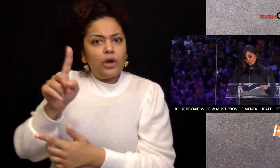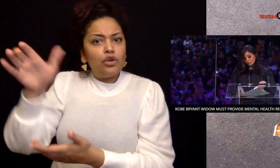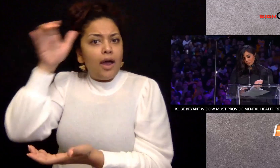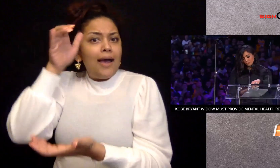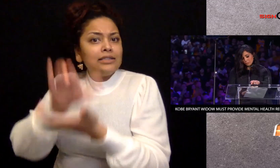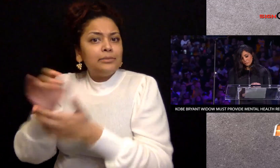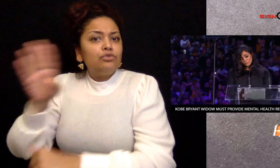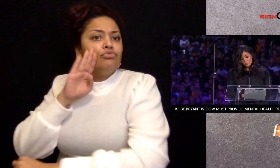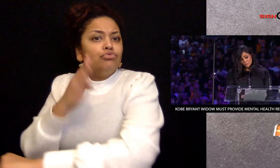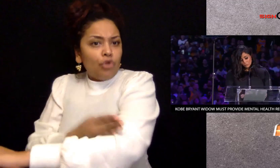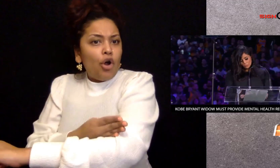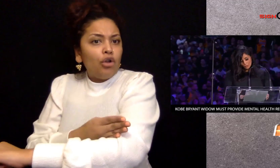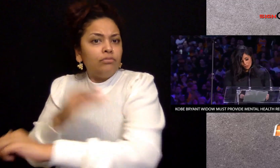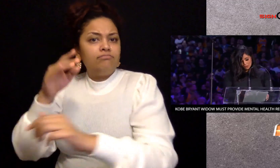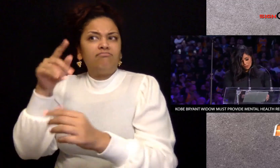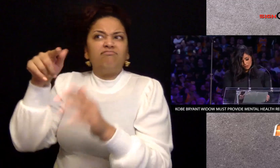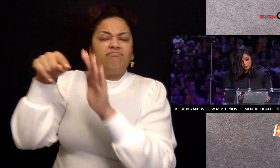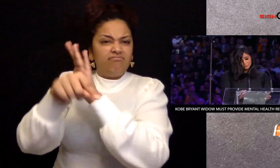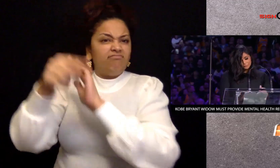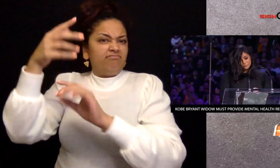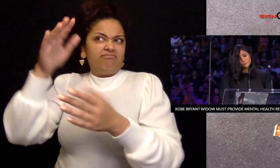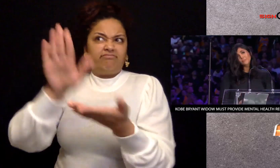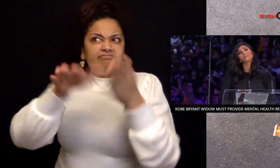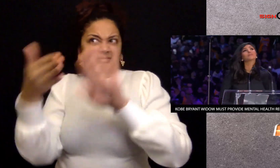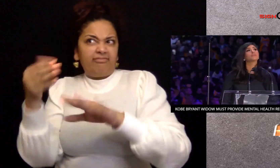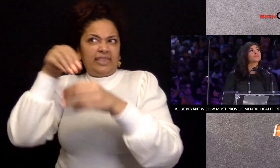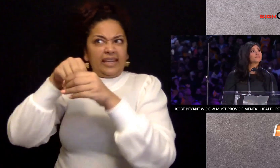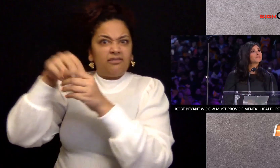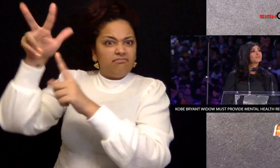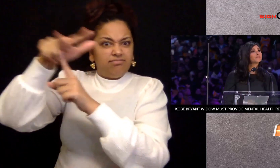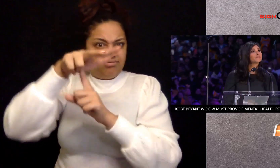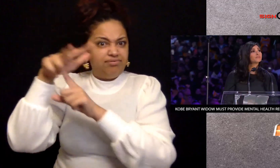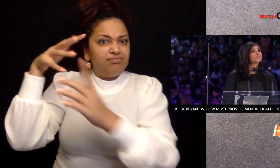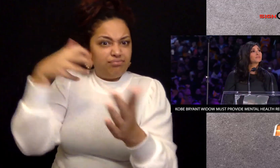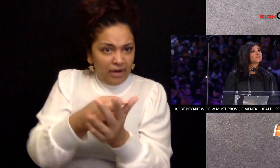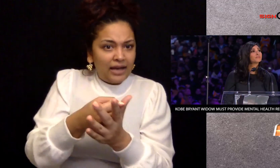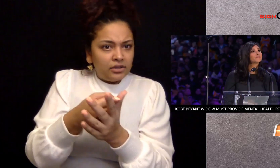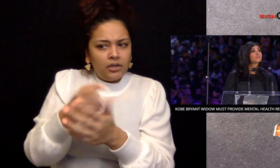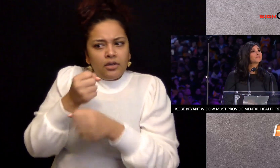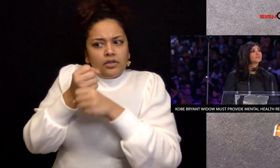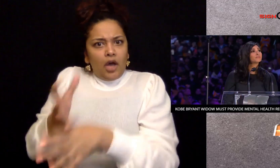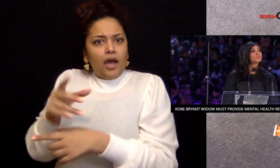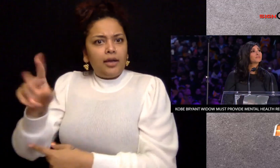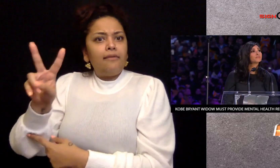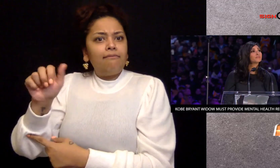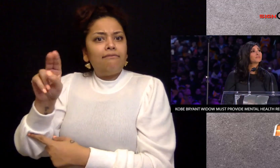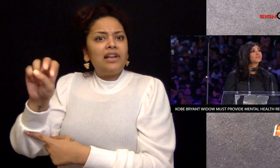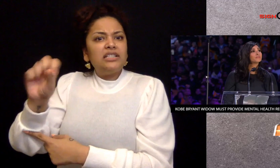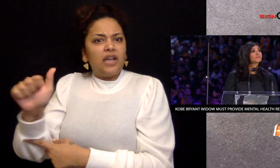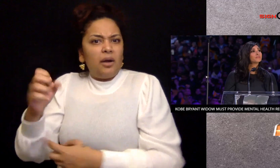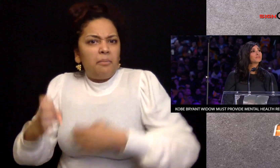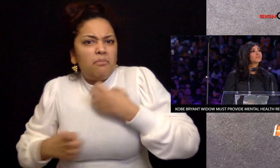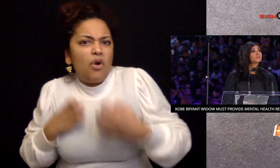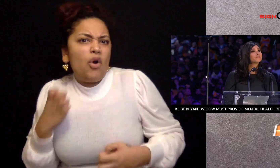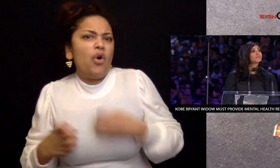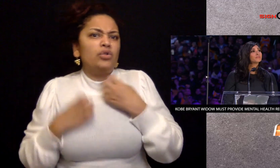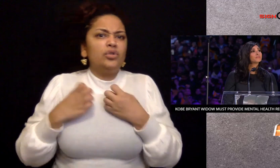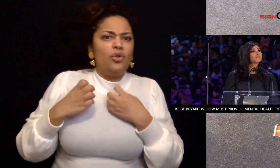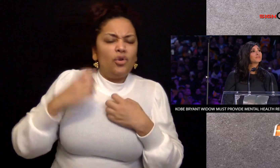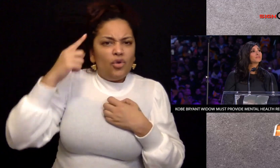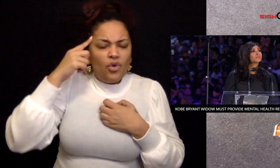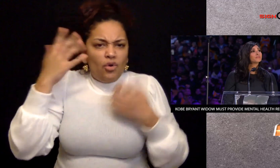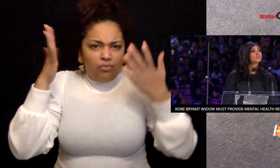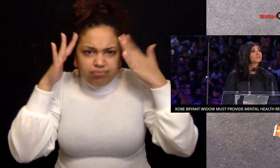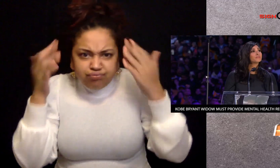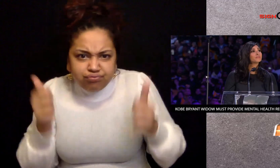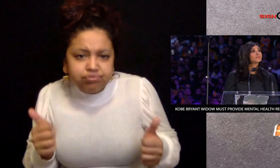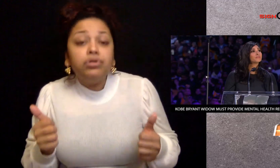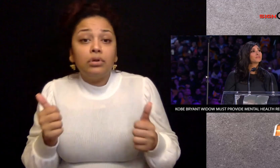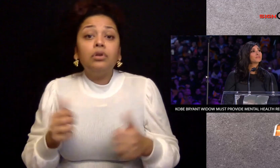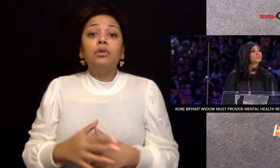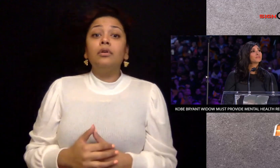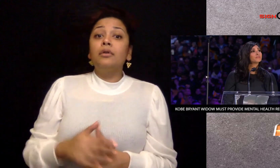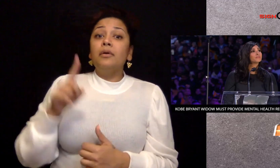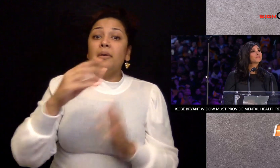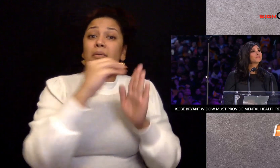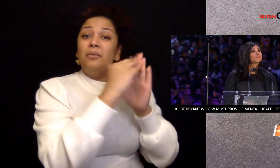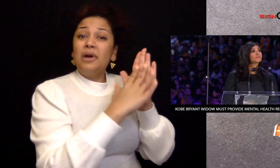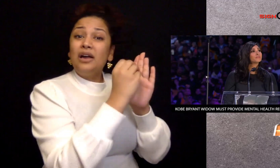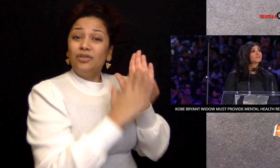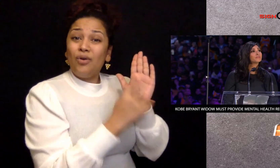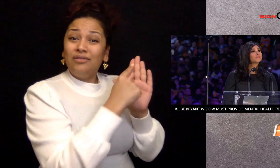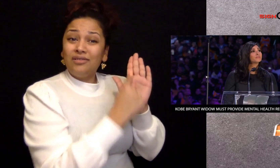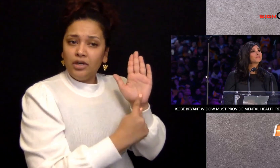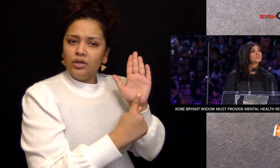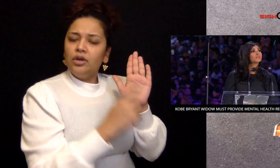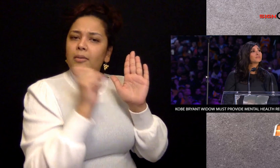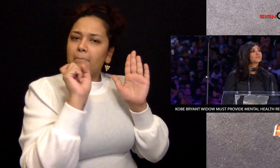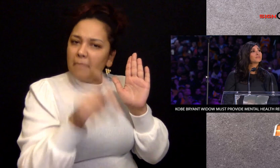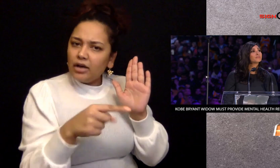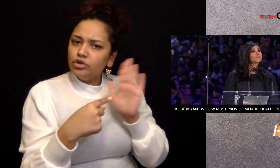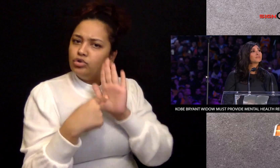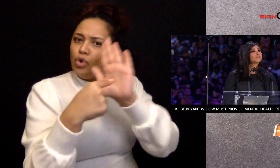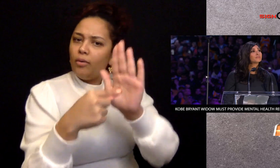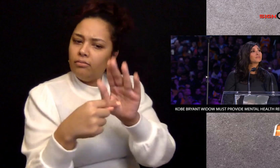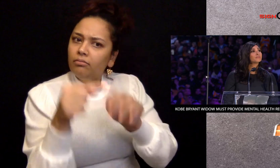and daughter were killed caused her emotional distress and the records must go as far back